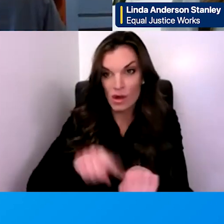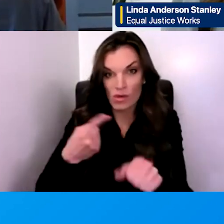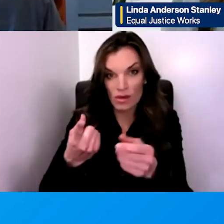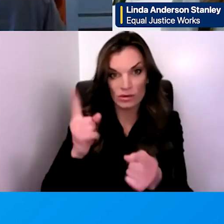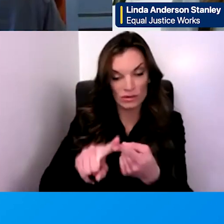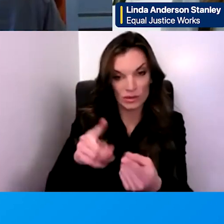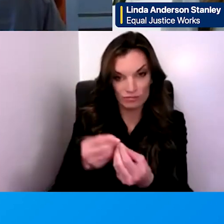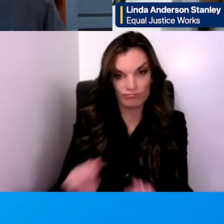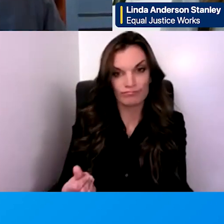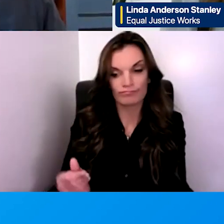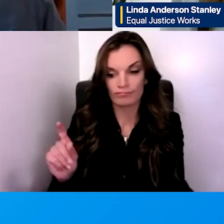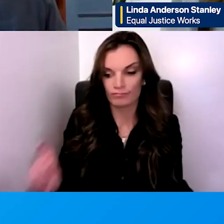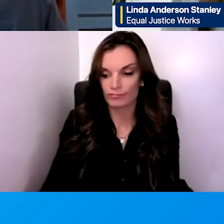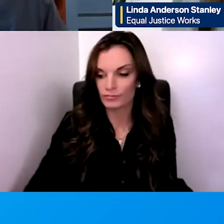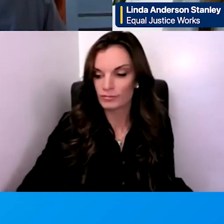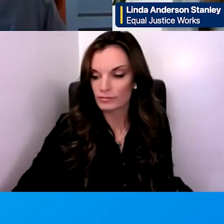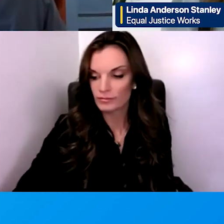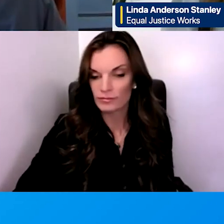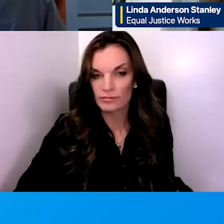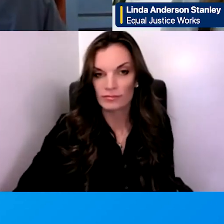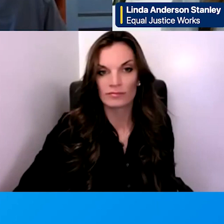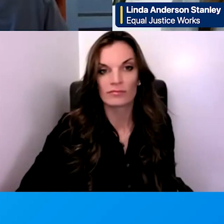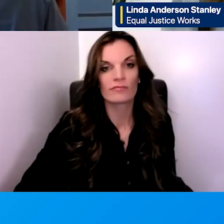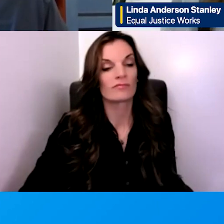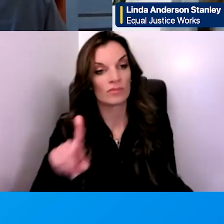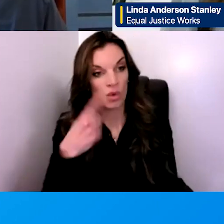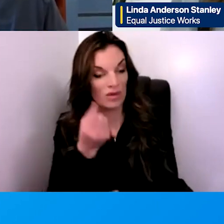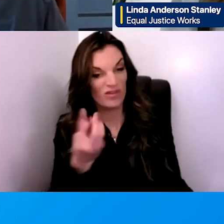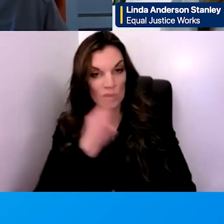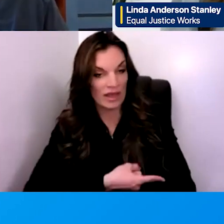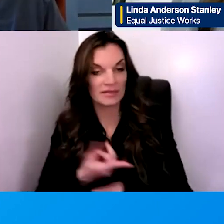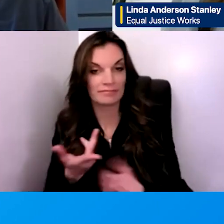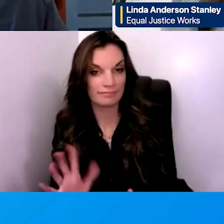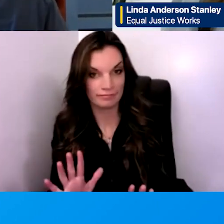to resolve? That was a matter of days. JUNE ISAACSON KAILES: Days. We made it